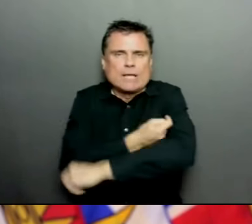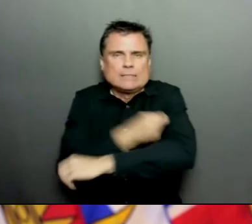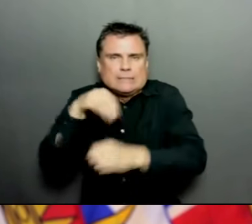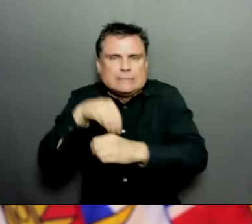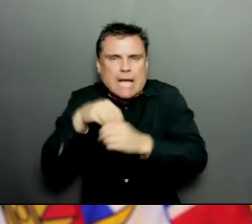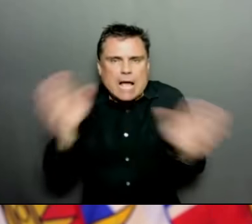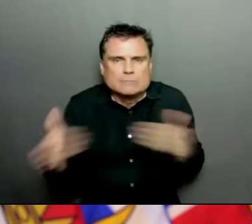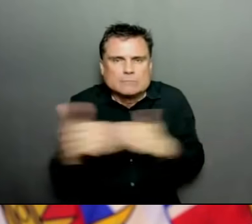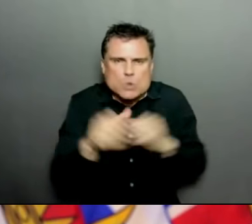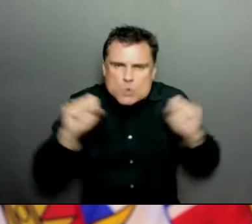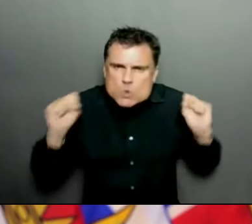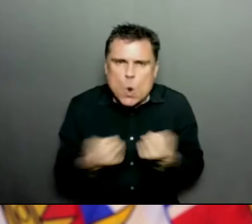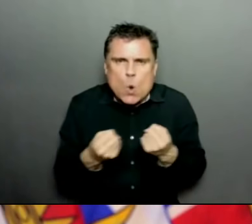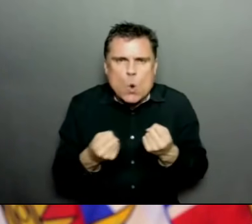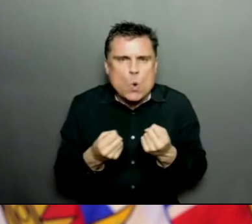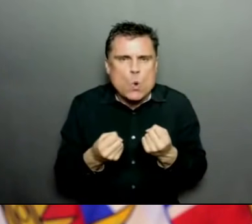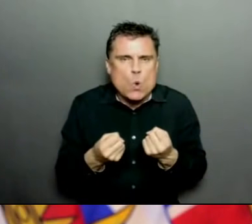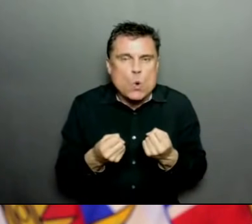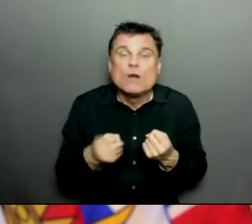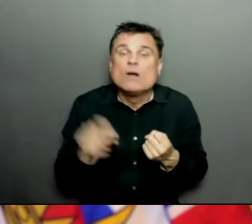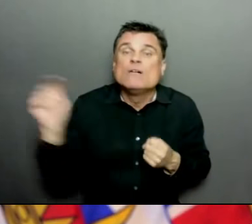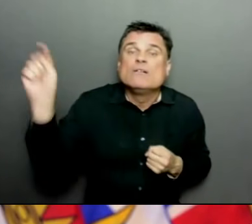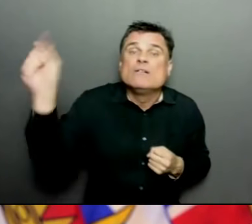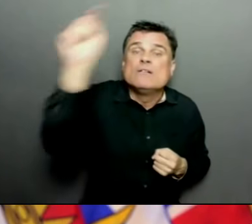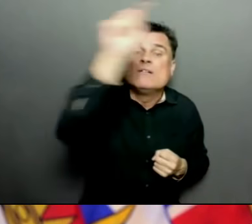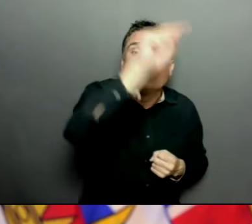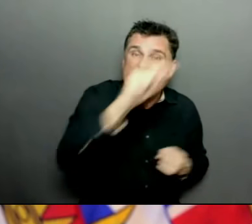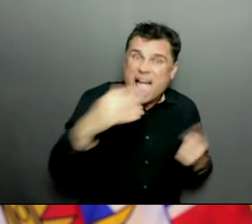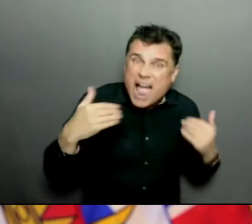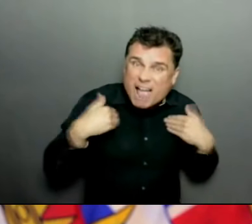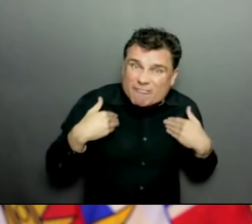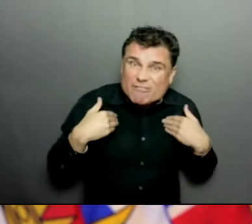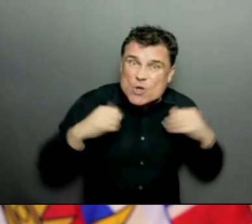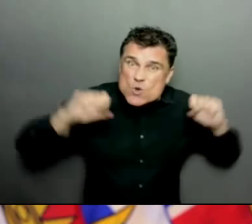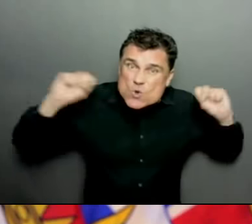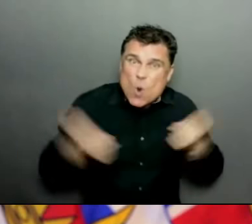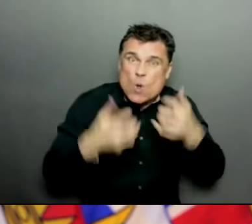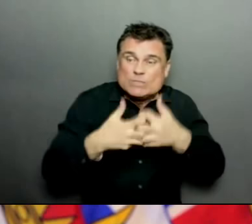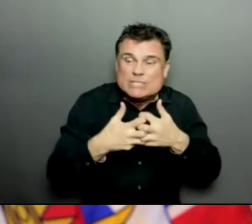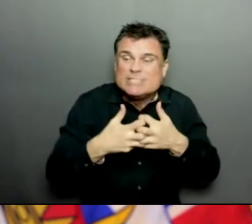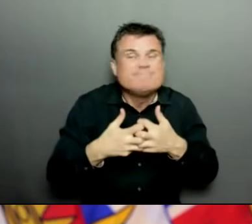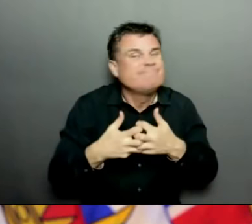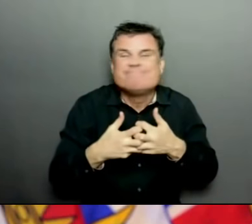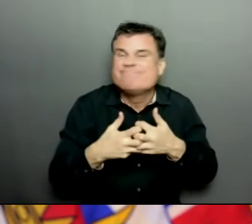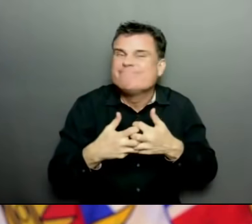We were hopeful that once the supply chain had been proved across the country that we would be able to break down